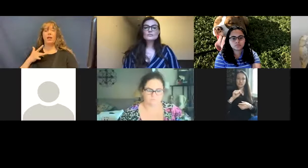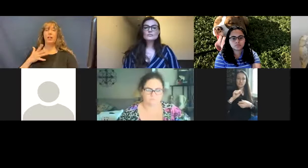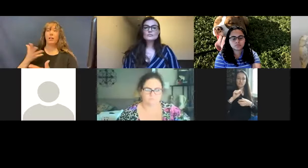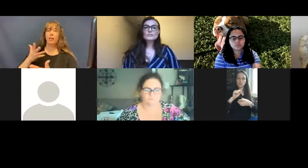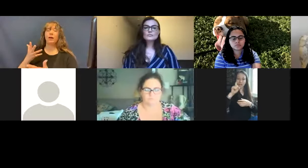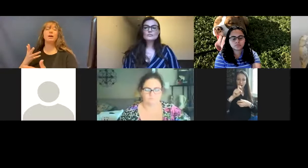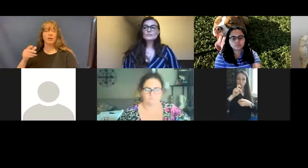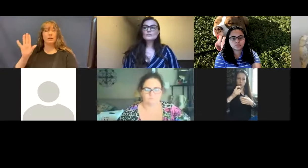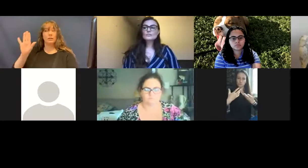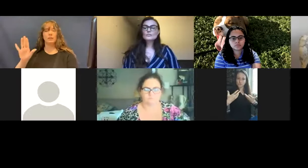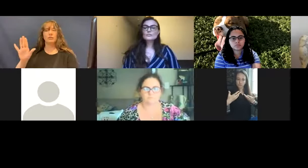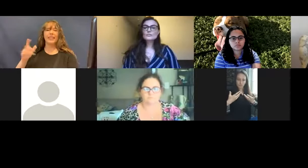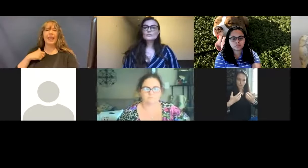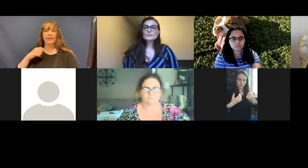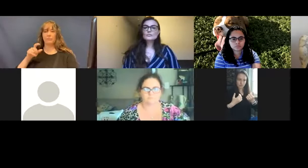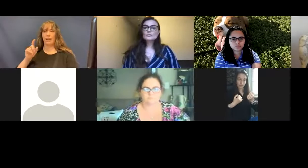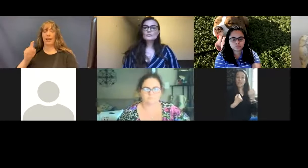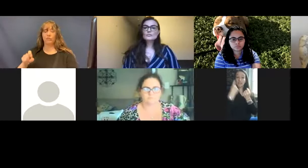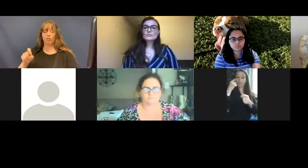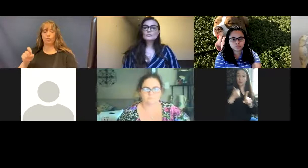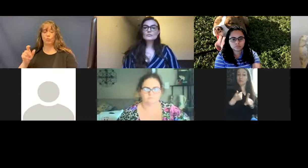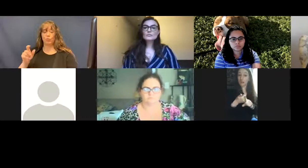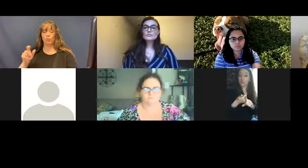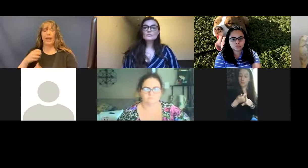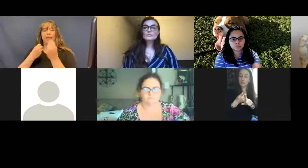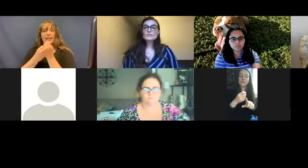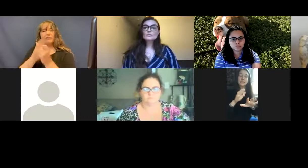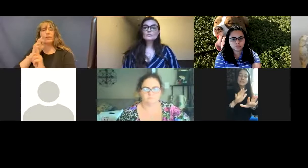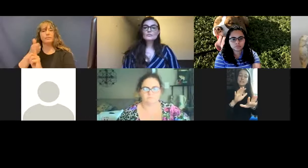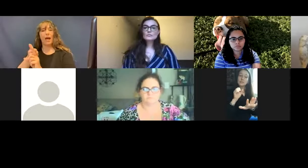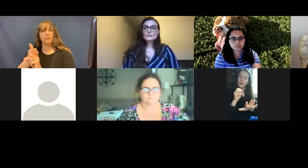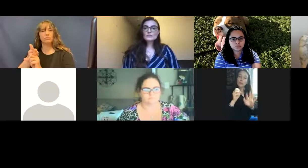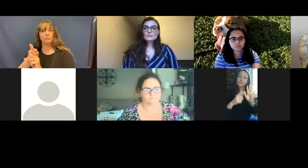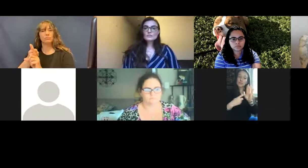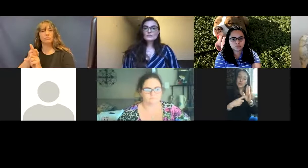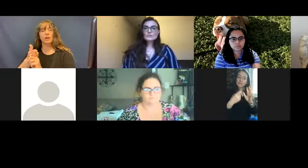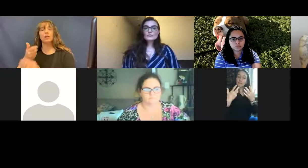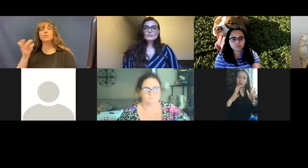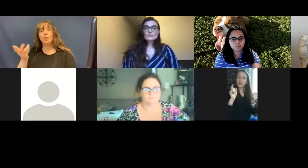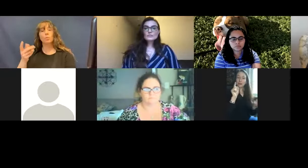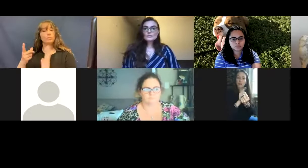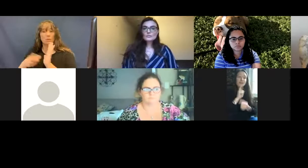is, you know, they have to advocate for themselves. So sometimes they might have already met a